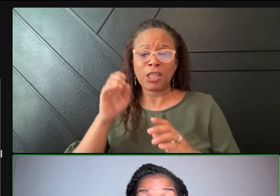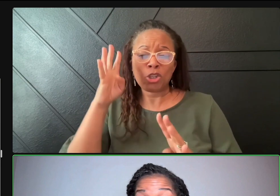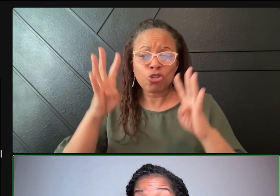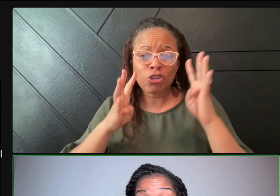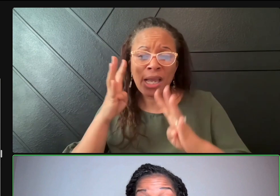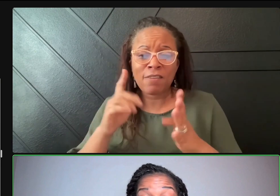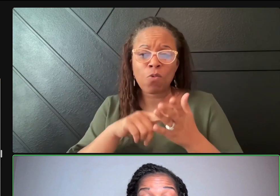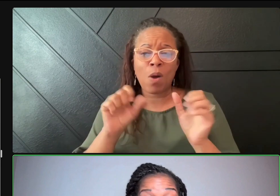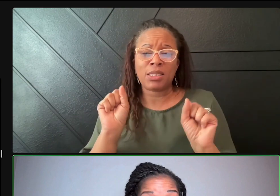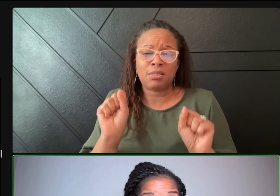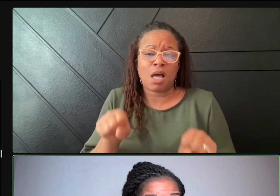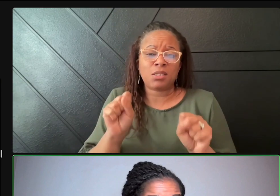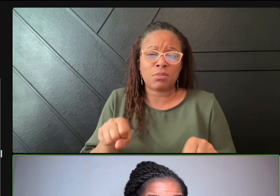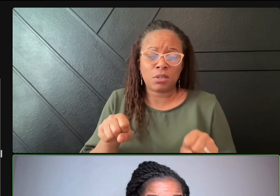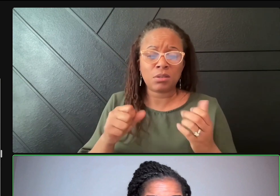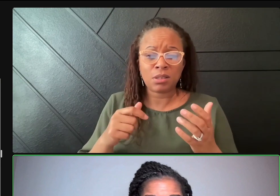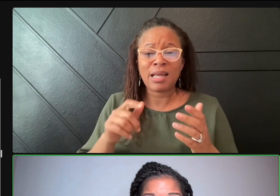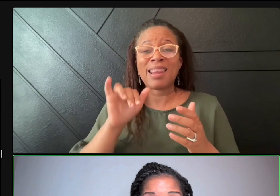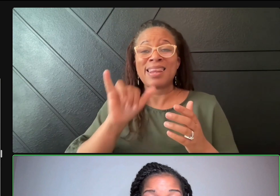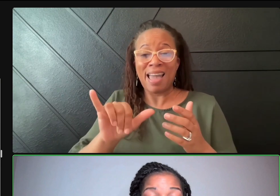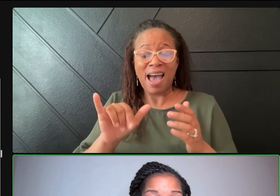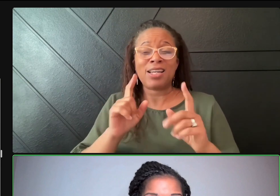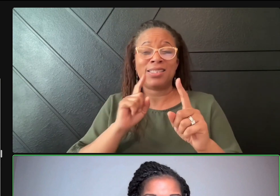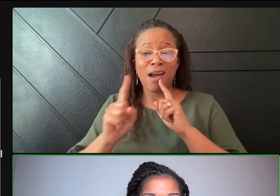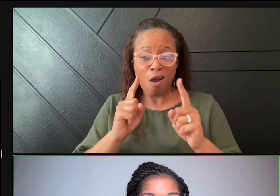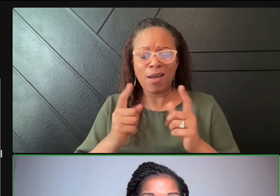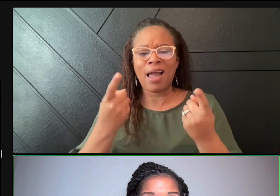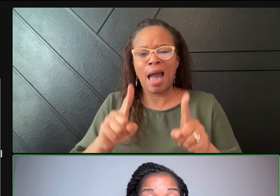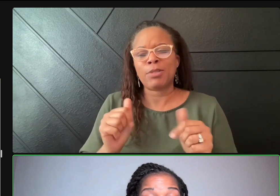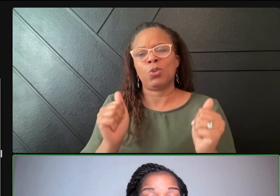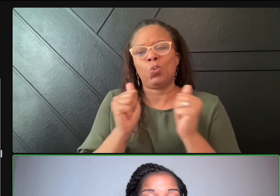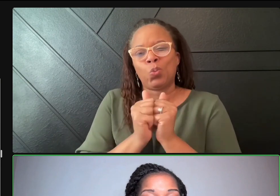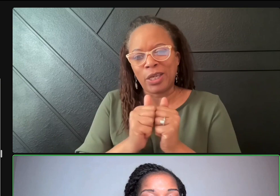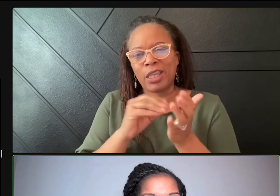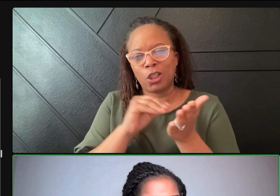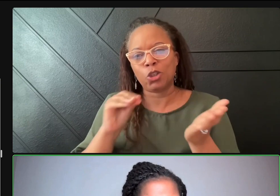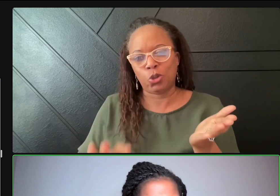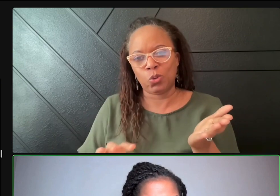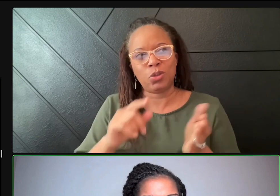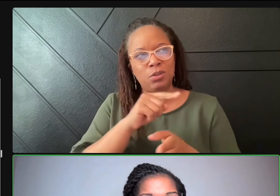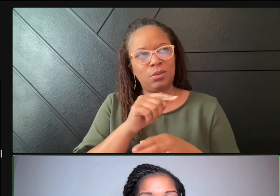Sometimes you may have to think outside of the box and be creative with what is possible.